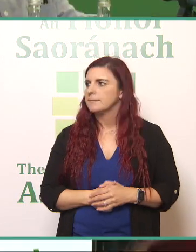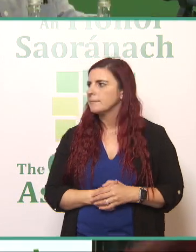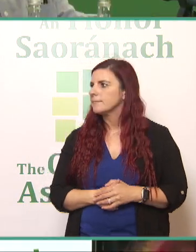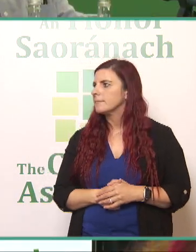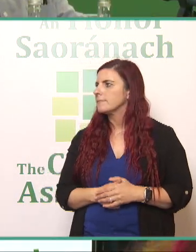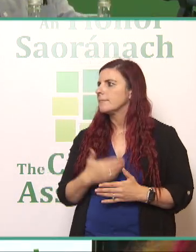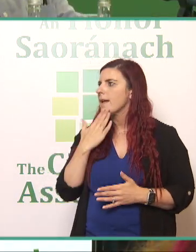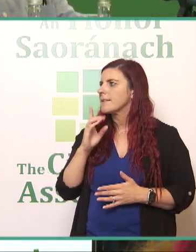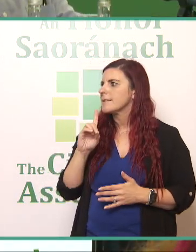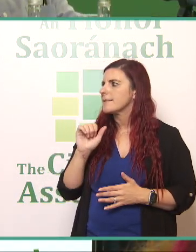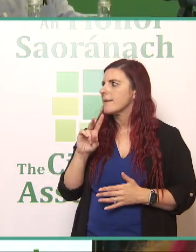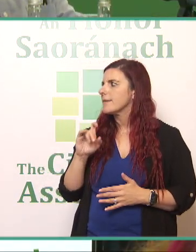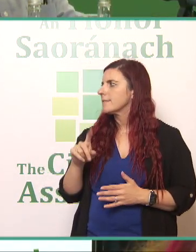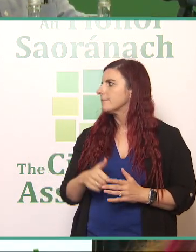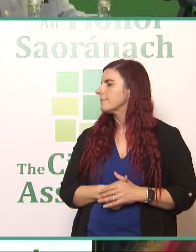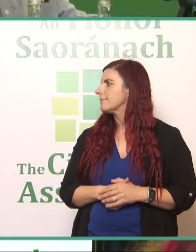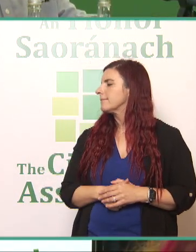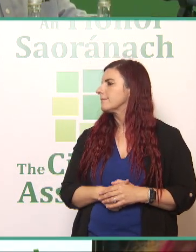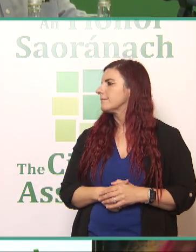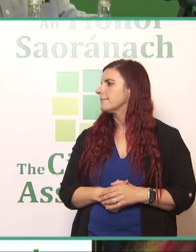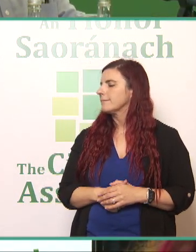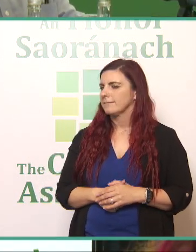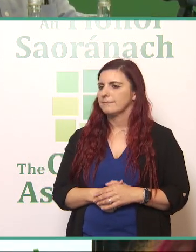Thank you, David. Okay.